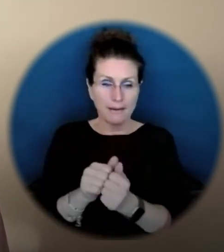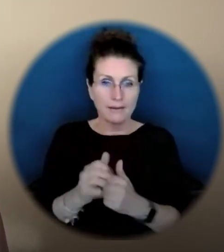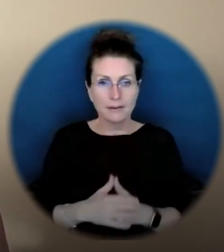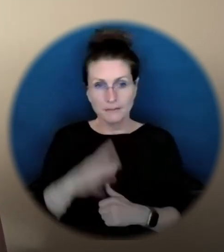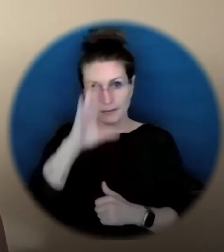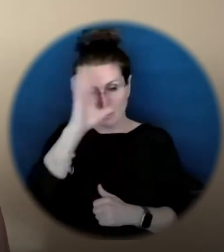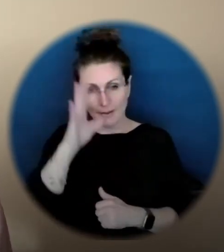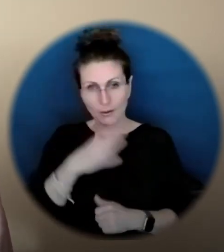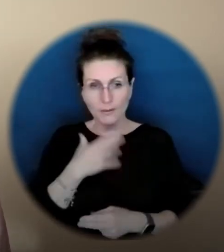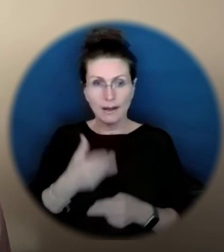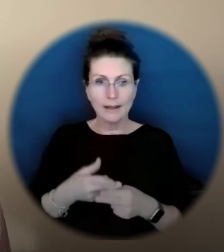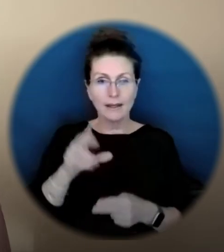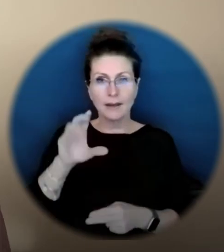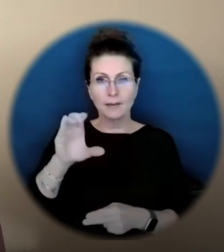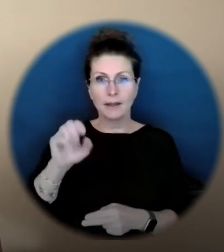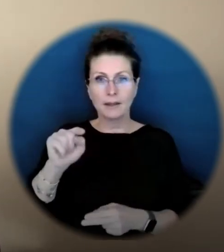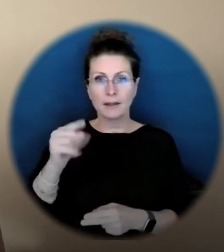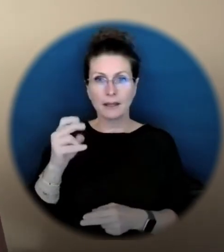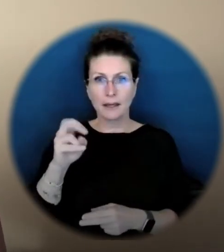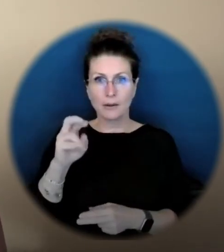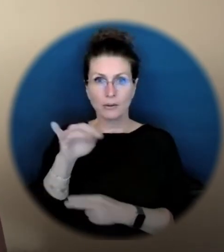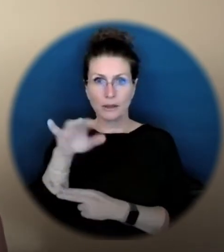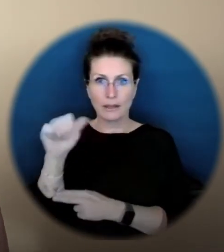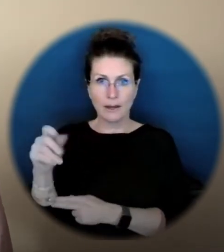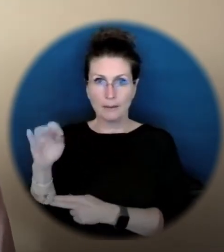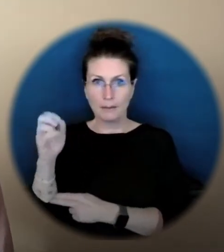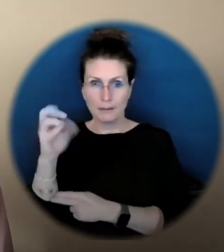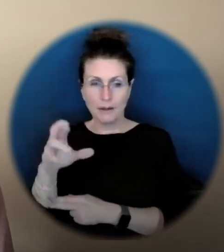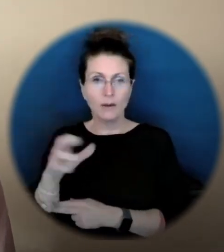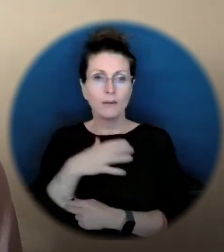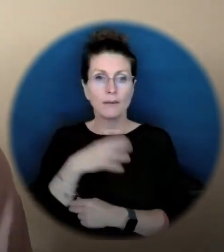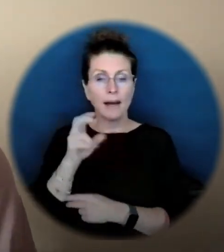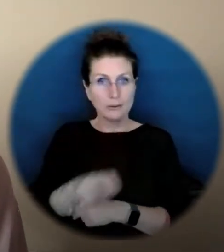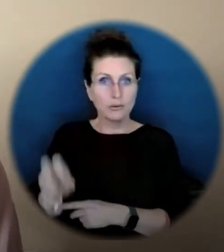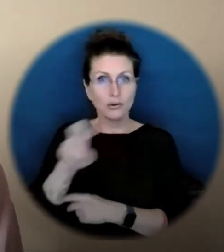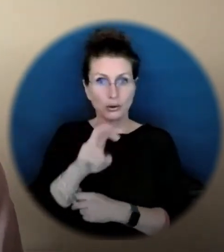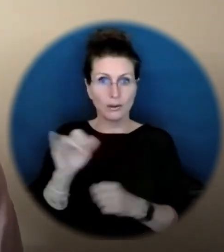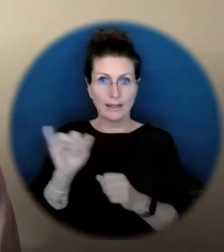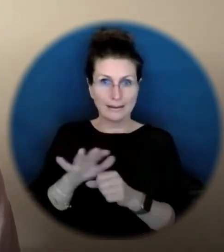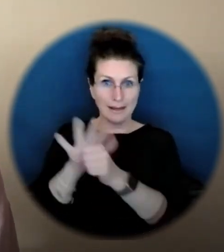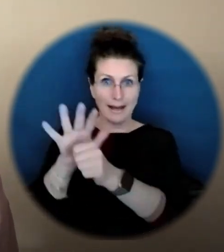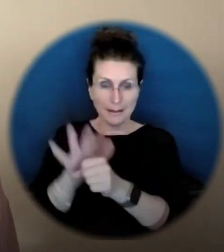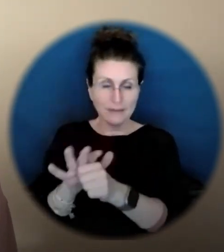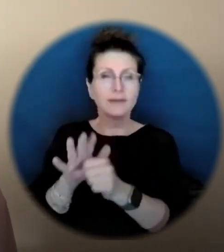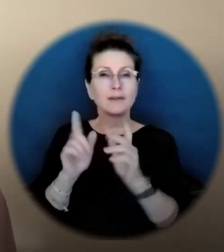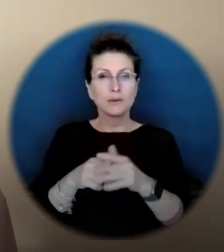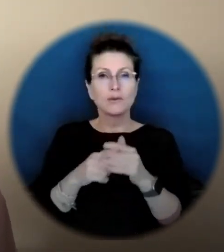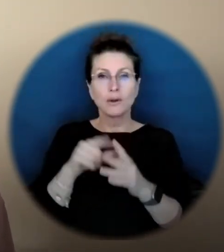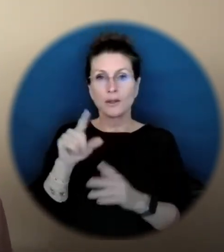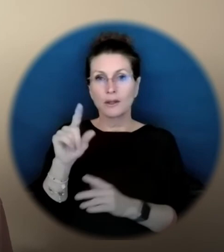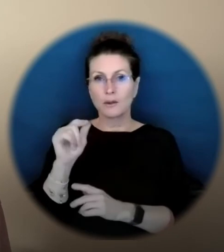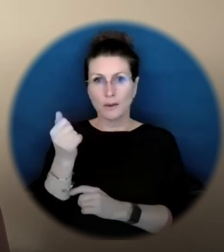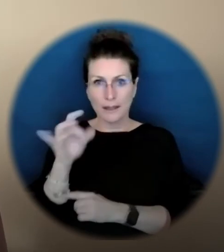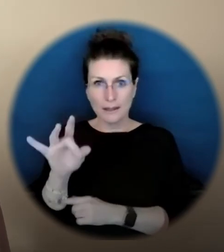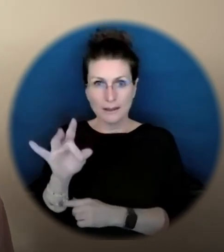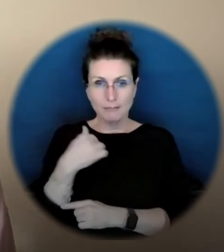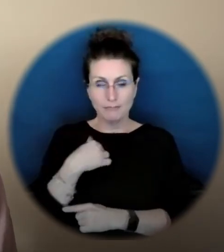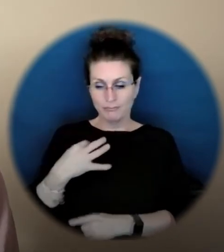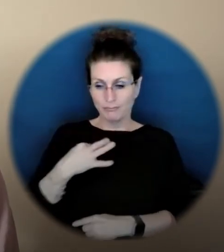Hello, bonjour. My name is Catherina Blair. My journey with gender-based violence activism started in 2018 as a volunteer